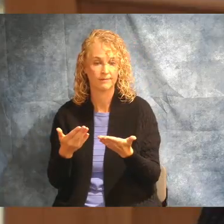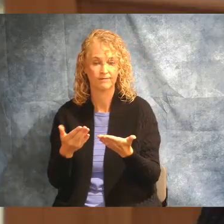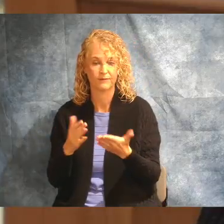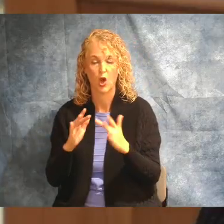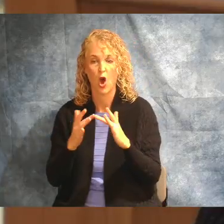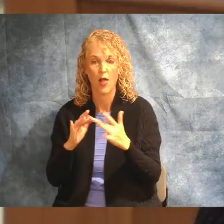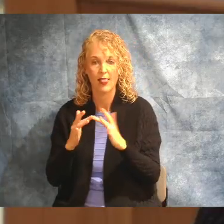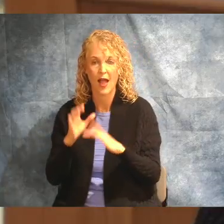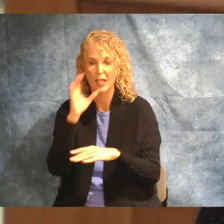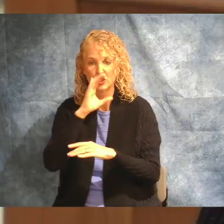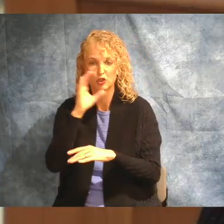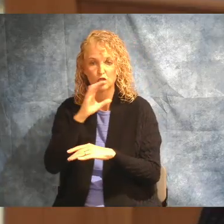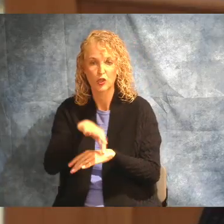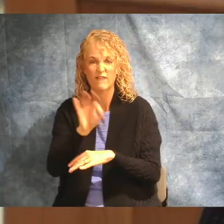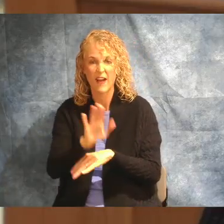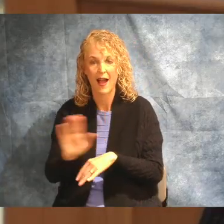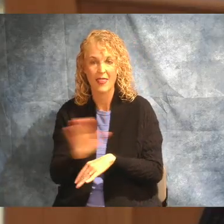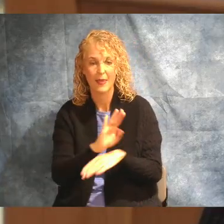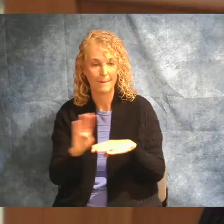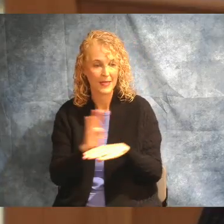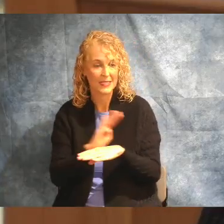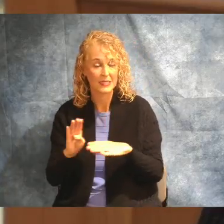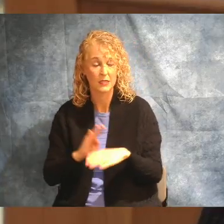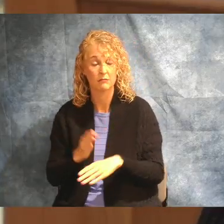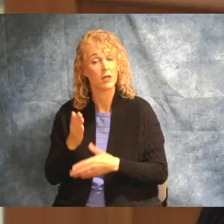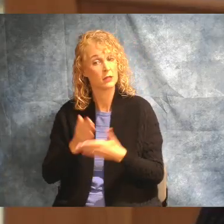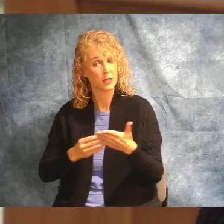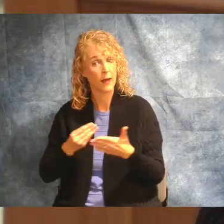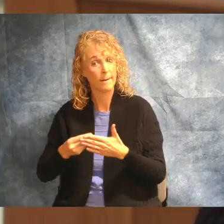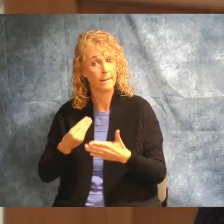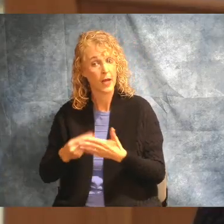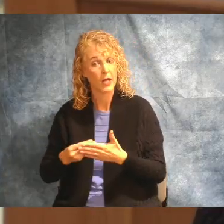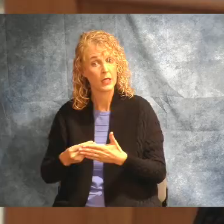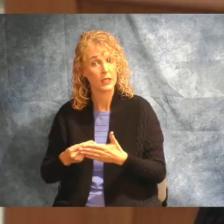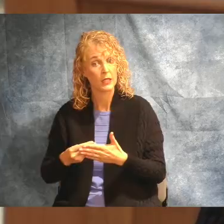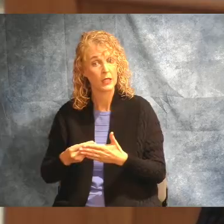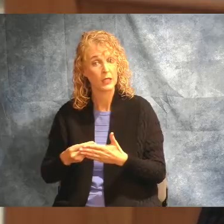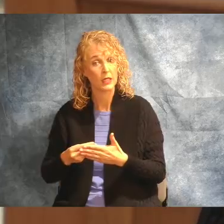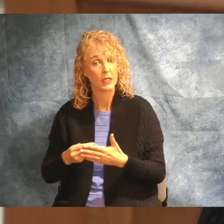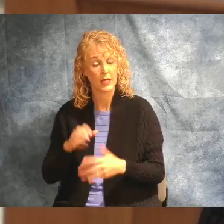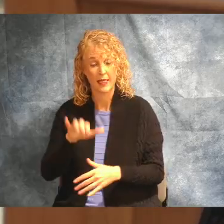operations. Um, some of the funds, for instance, are going to the auto mechanic to purchase a car